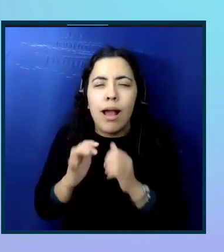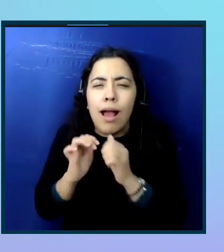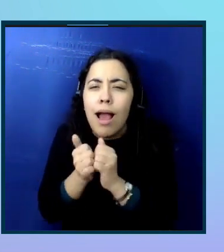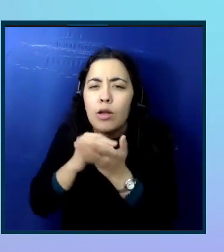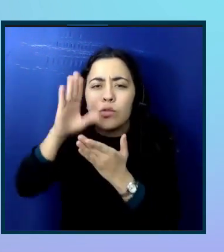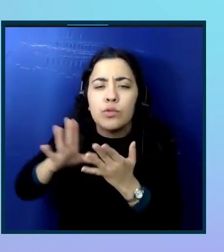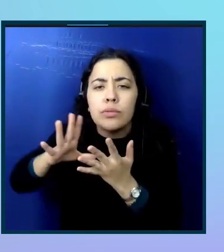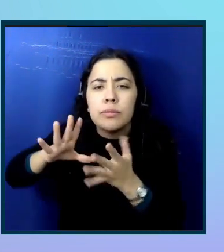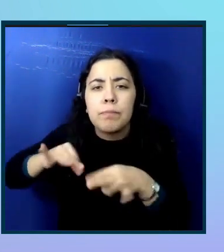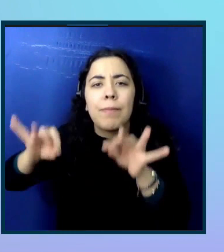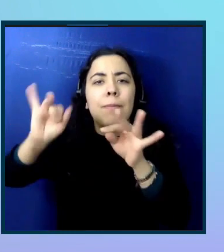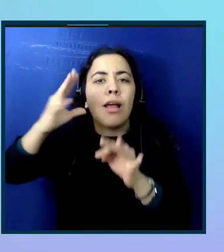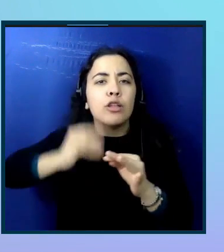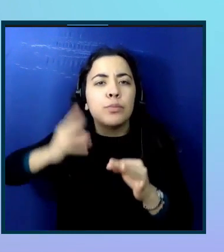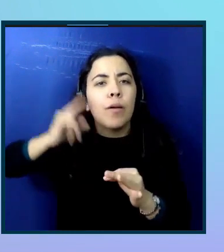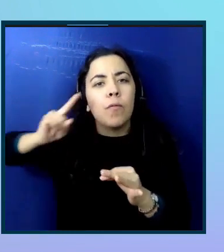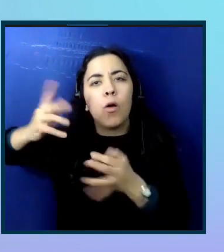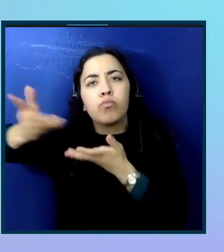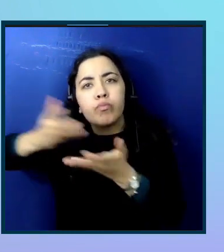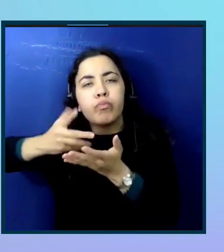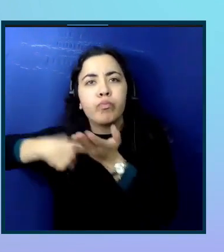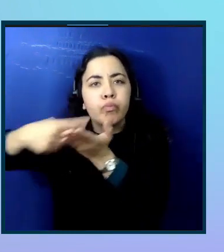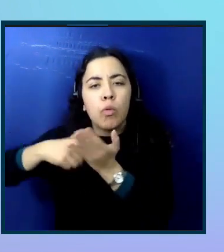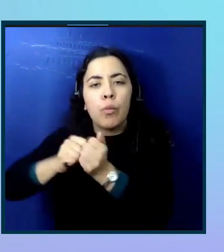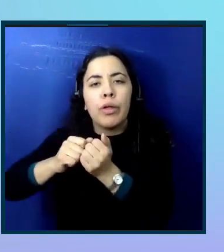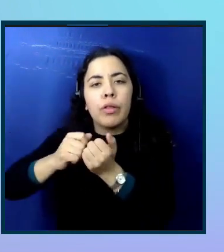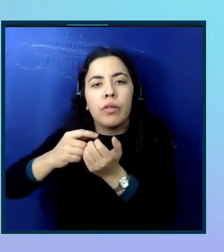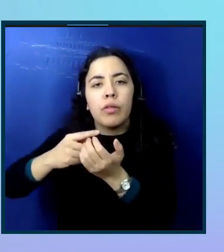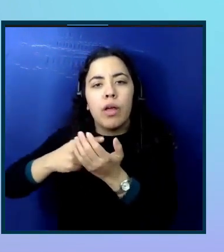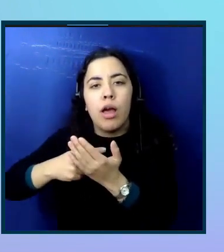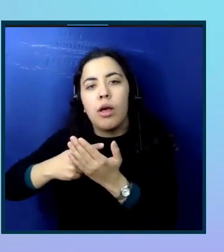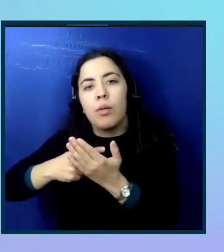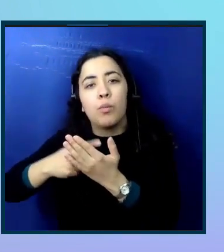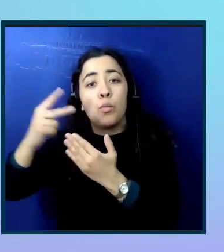that engineer. But that's really next step that I've been wanting to take,